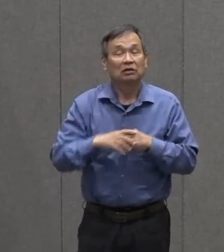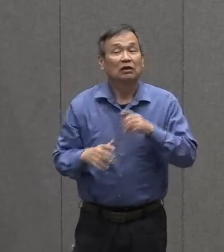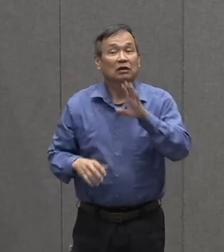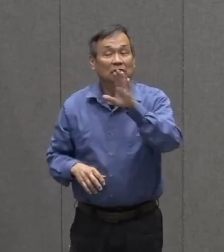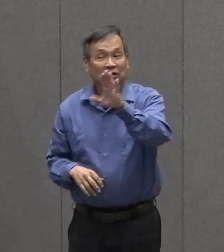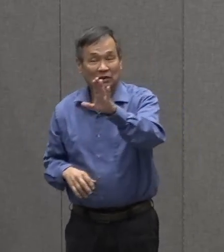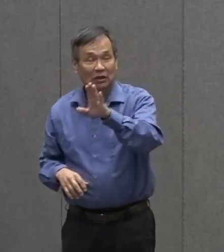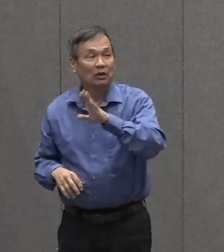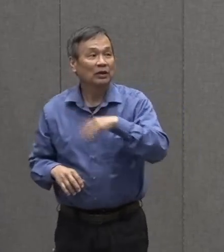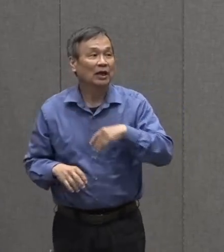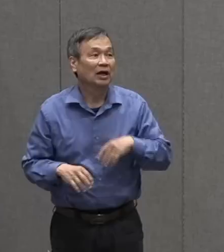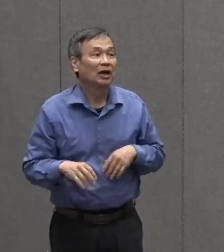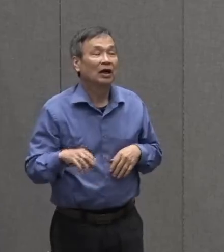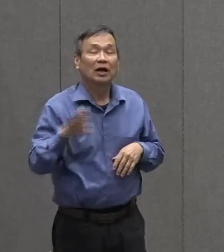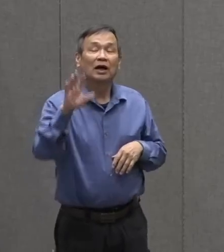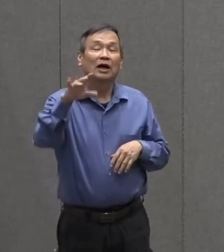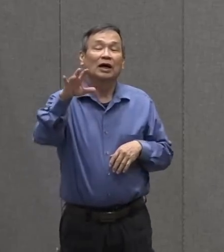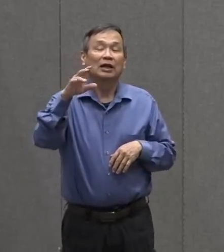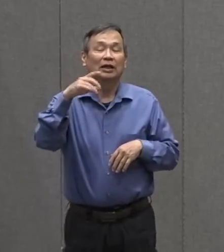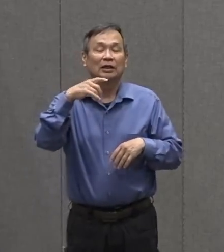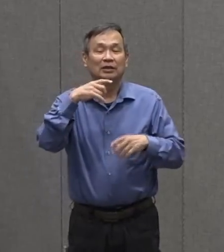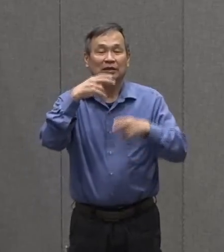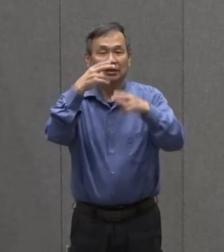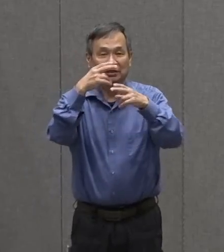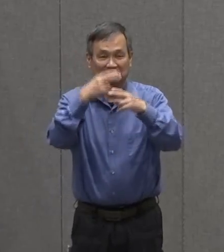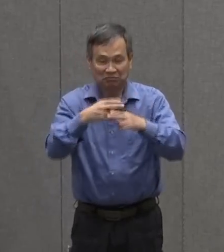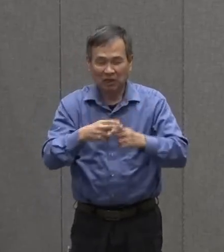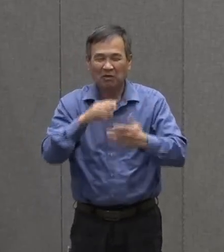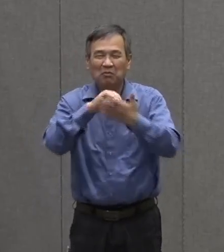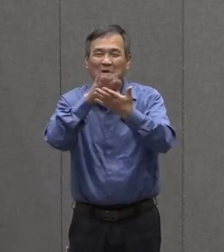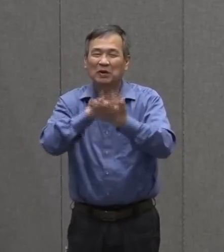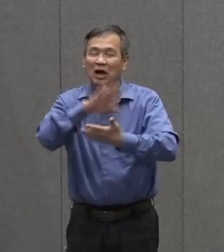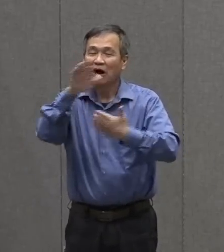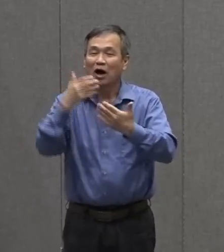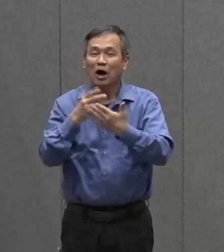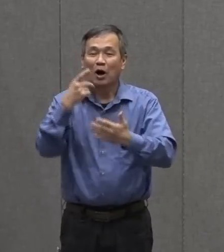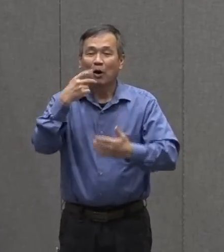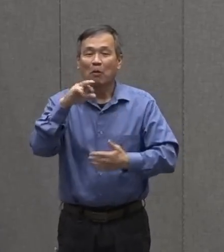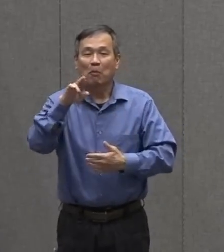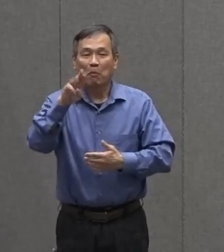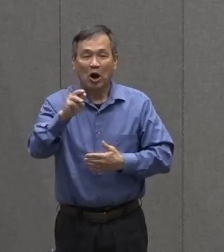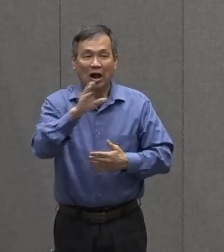let's list all the prime numbers to 50. Let me go over here.